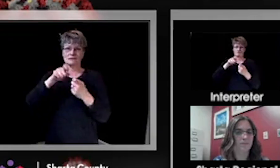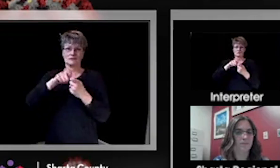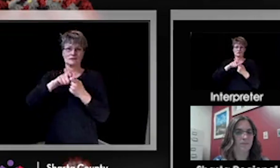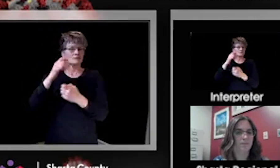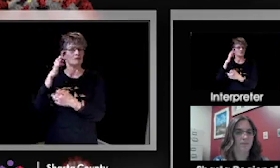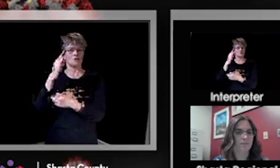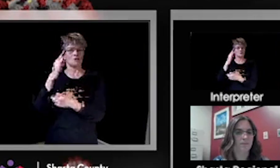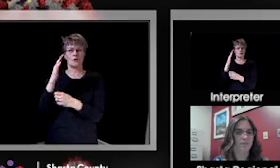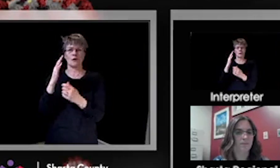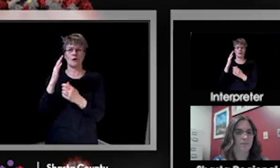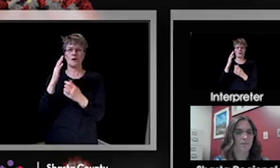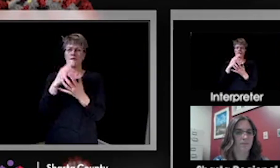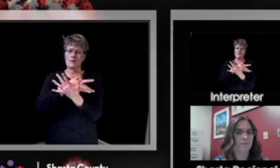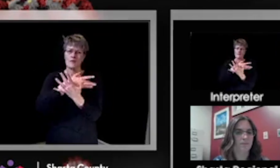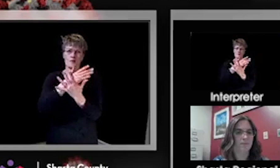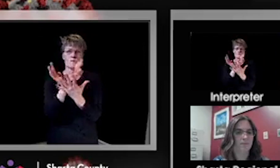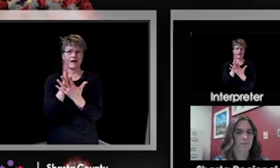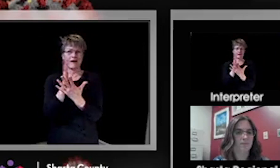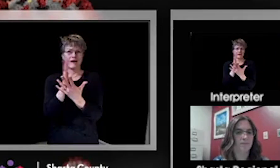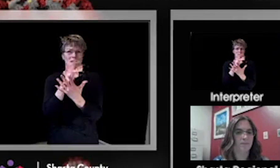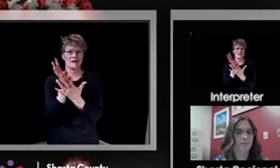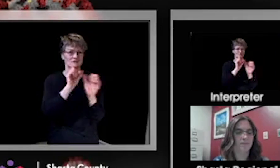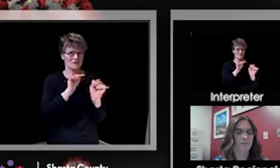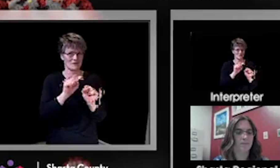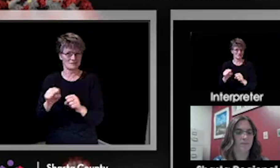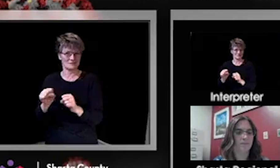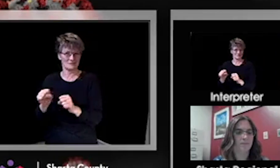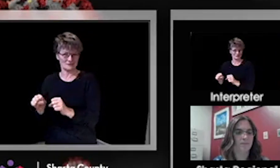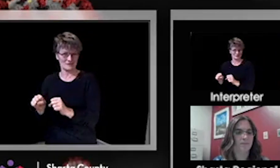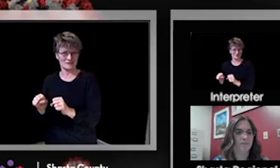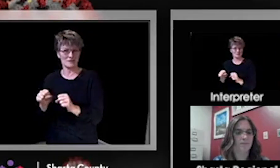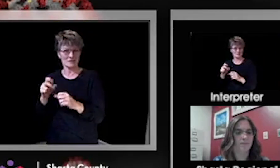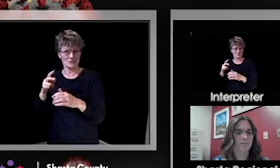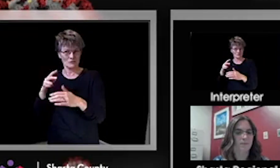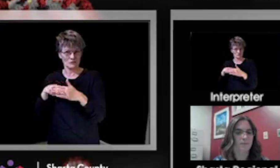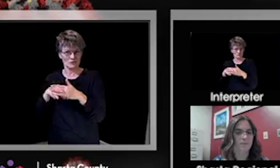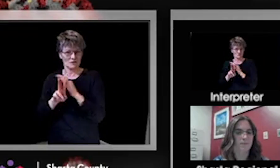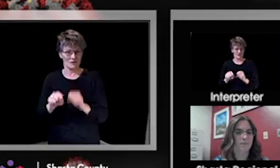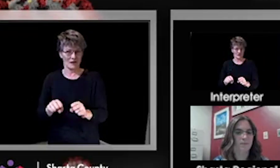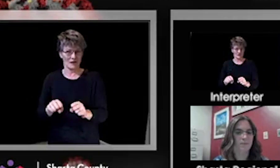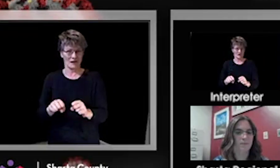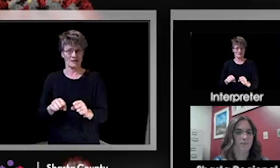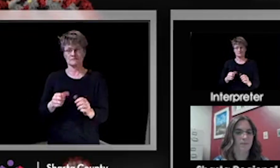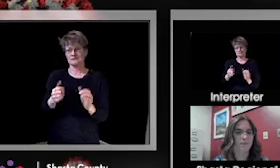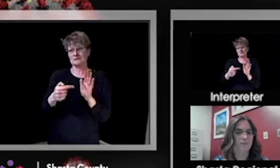the estimate. We know about that from political campaign polls, where they will do polls and